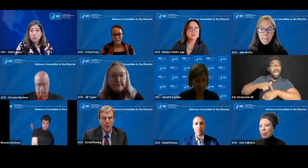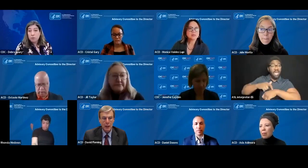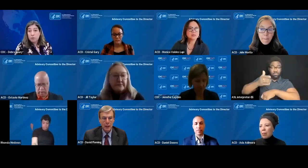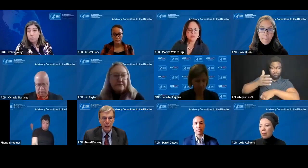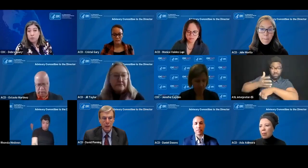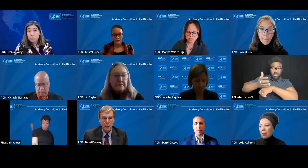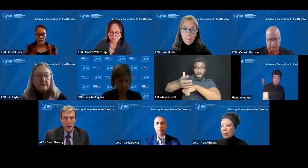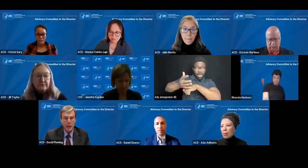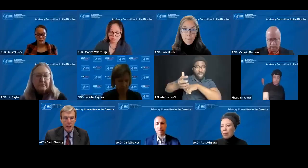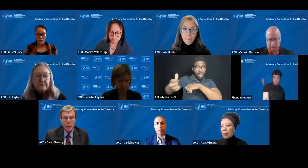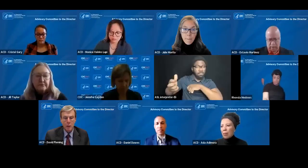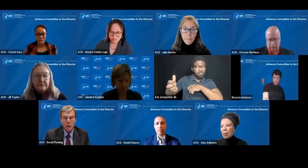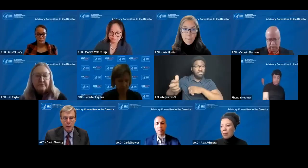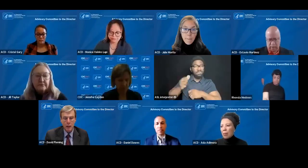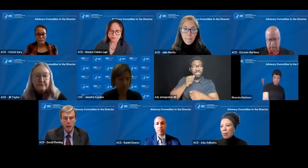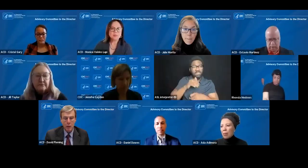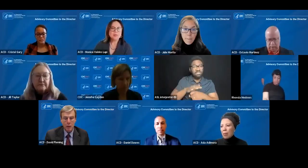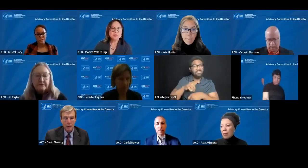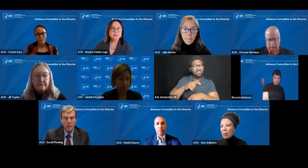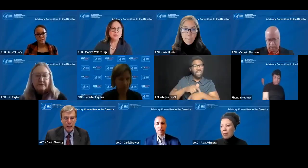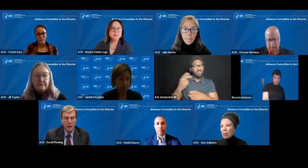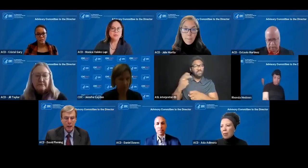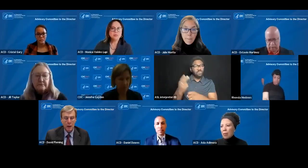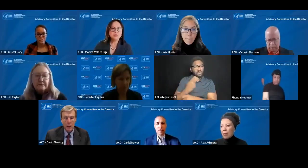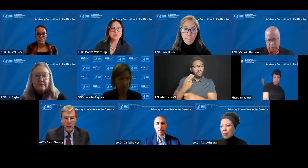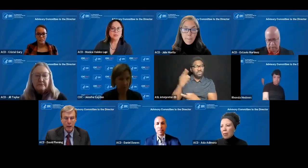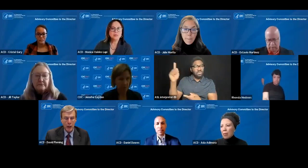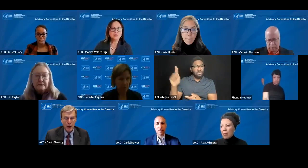I think everyone would agree that we're a long ways behind